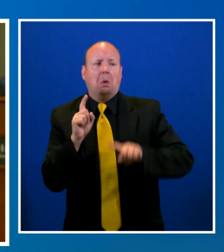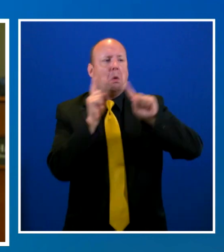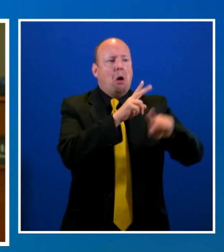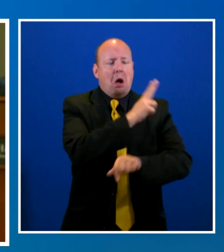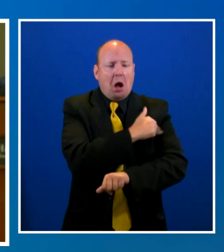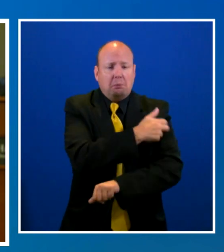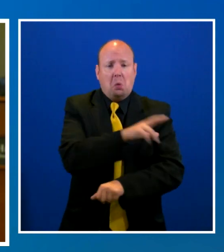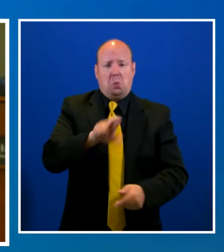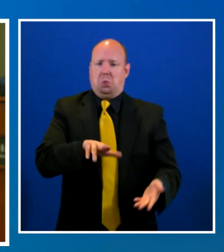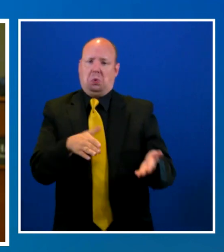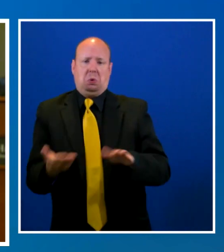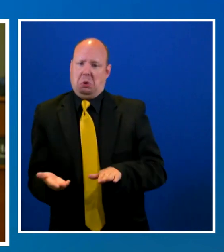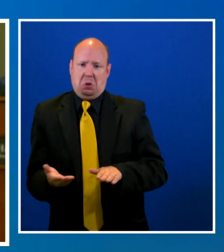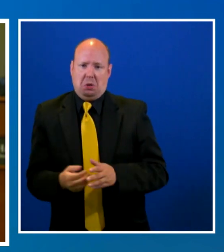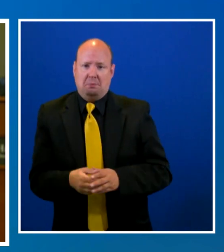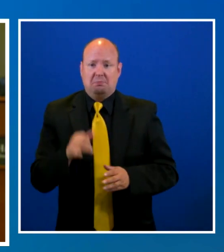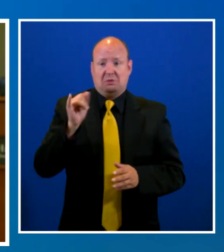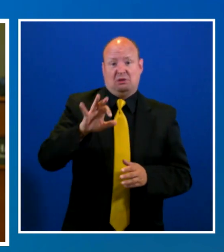Clark County's cases through June.